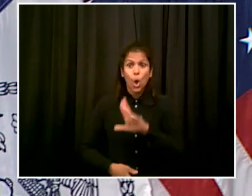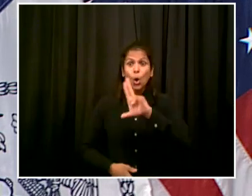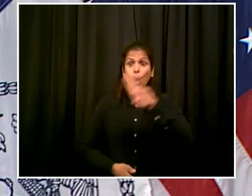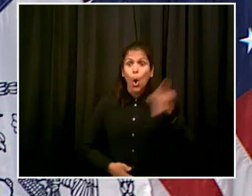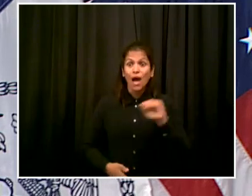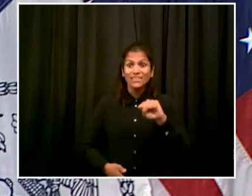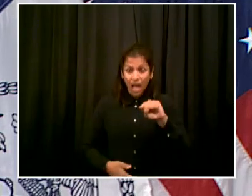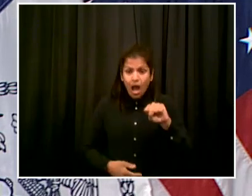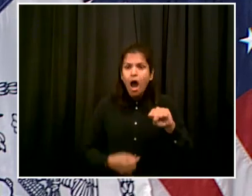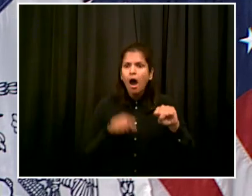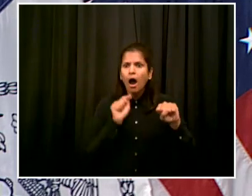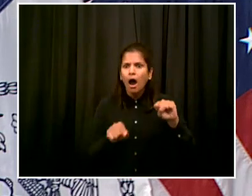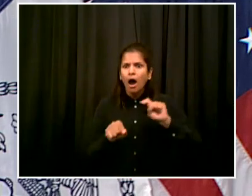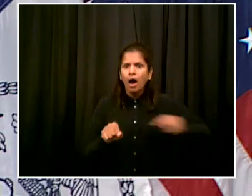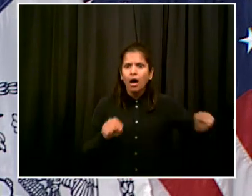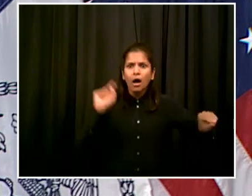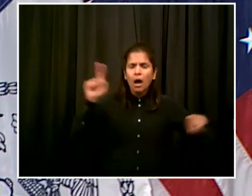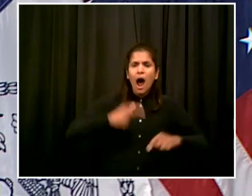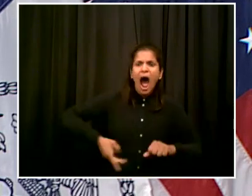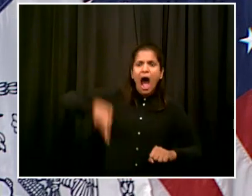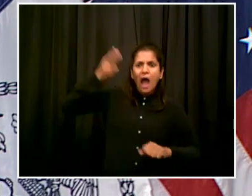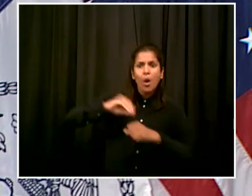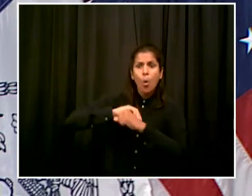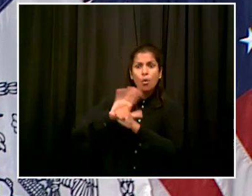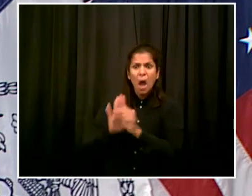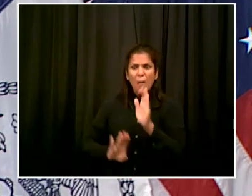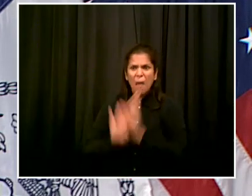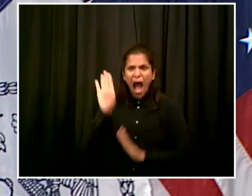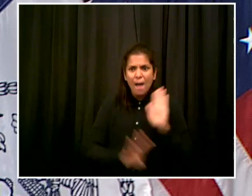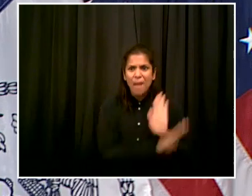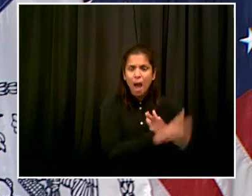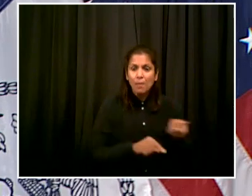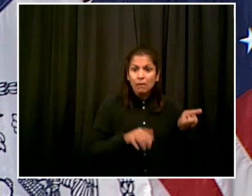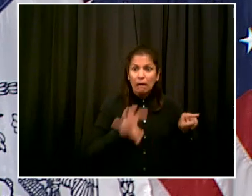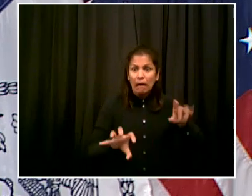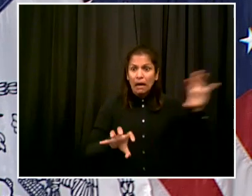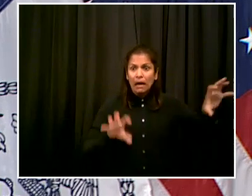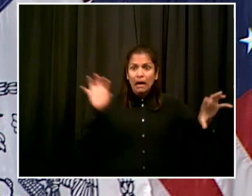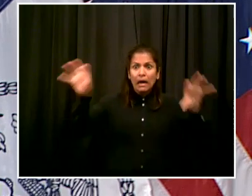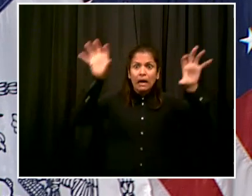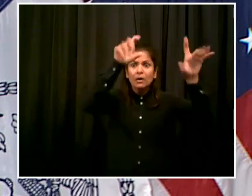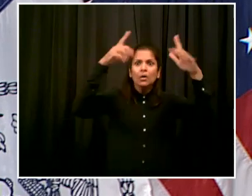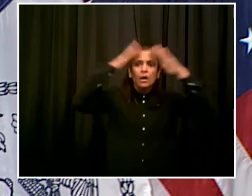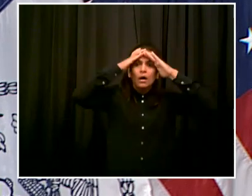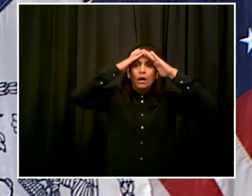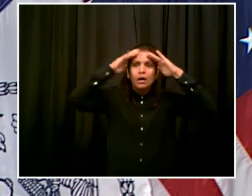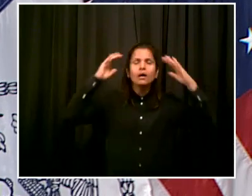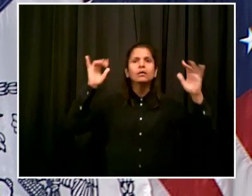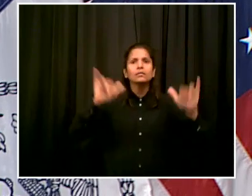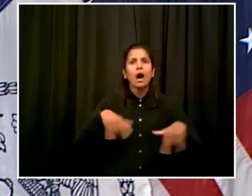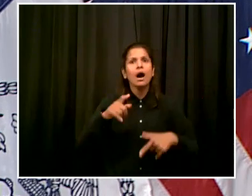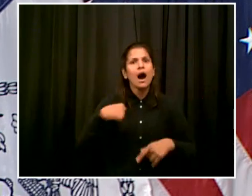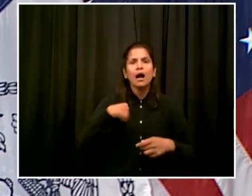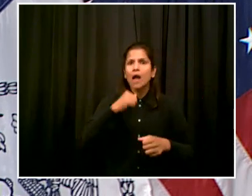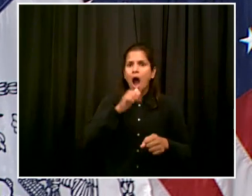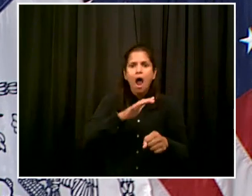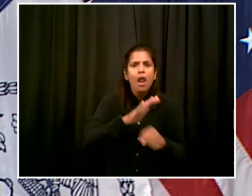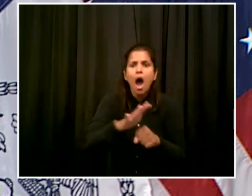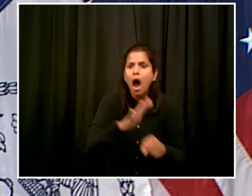COMING BACK UNDER PUTTI NG DIFFERENT TESTING INTO PLACE. SO QUEST